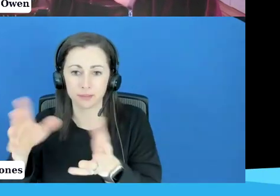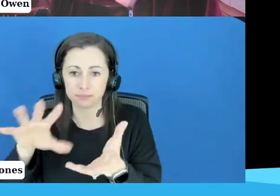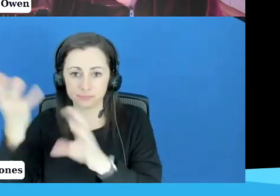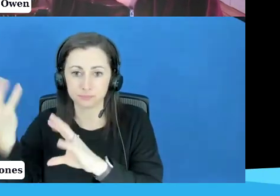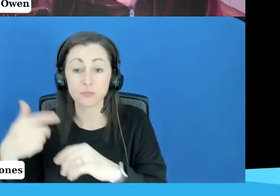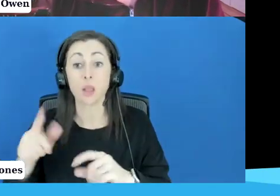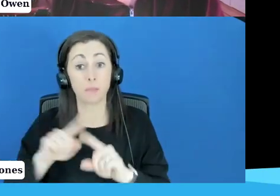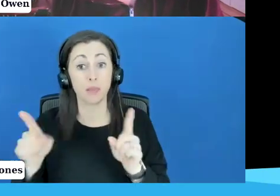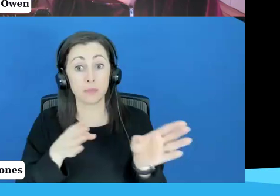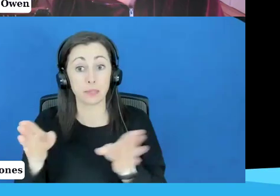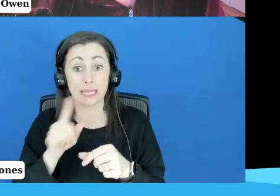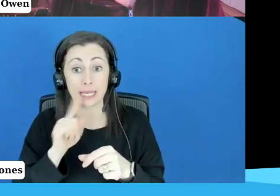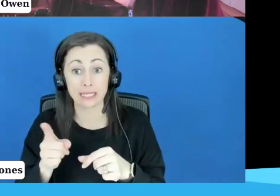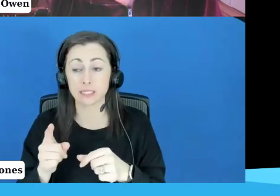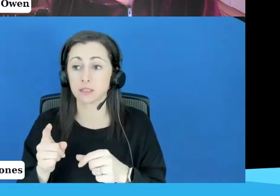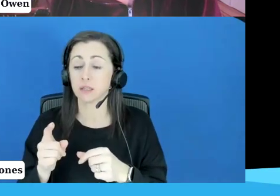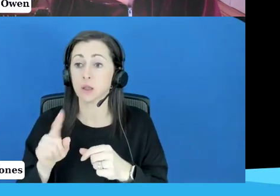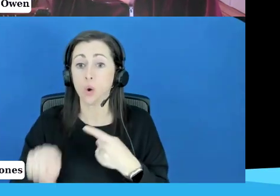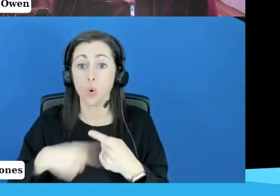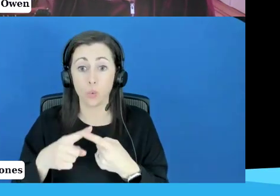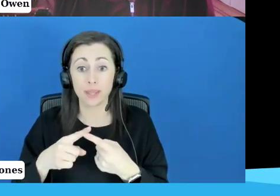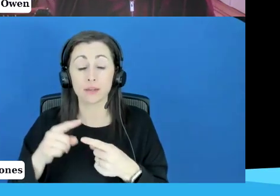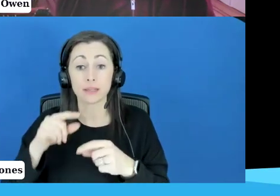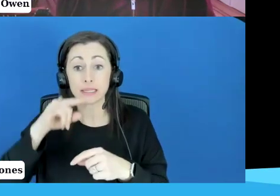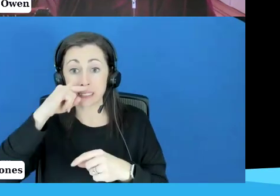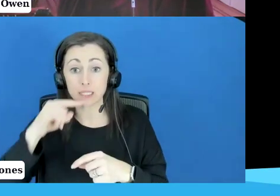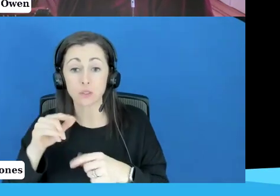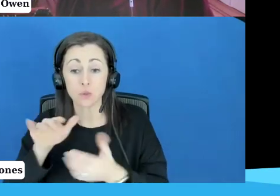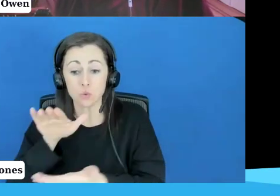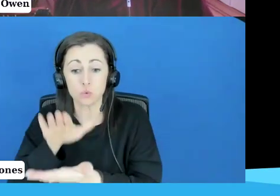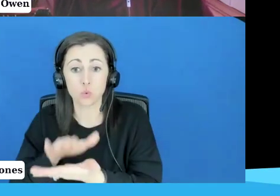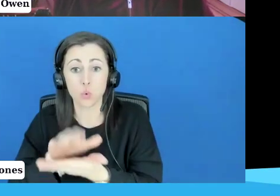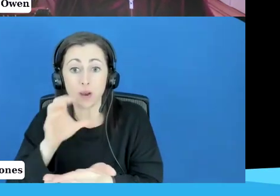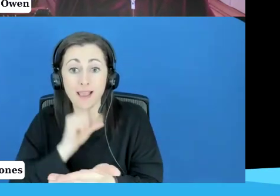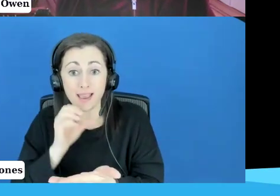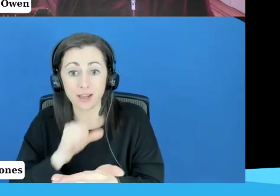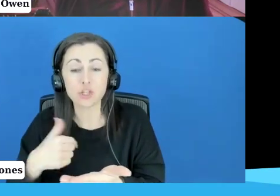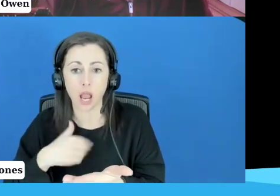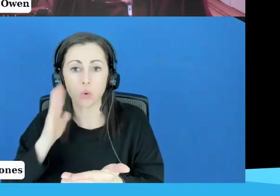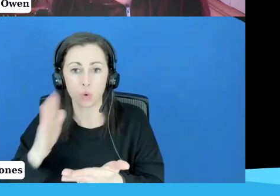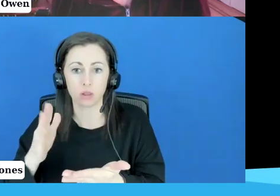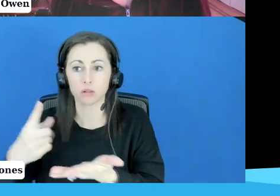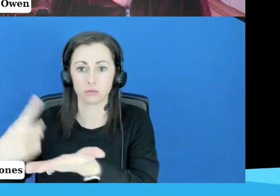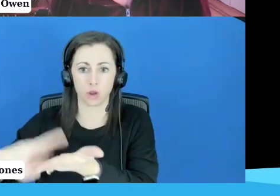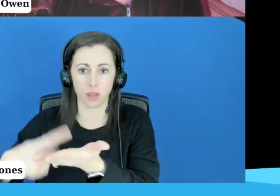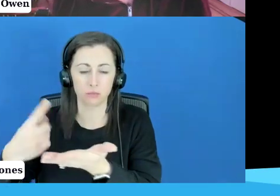We'll talk about what it looks like to have a disabled parent, what types of things you need to think about